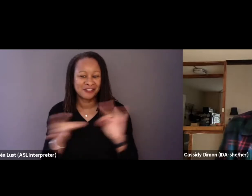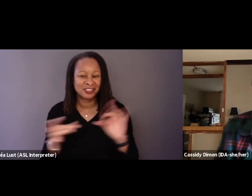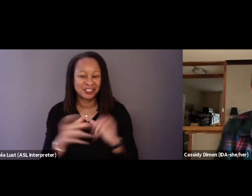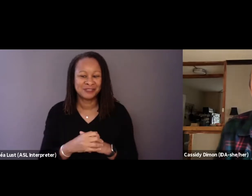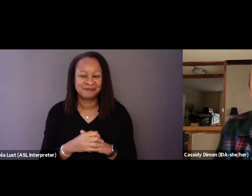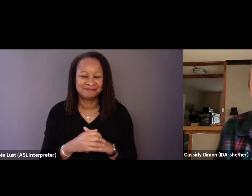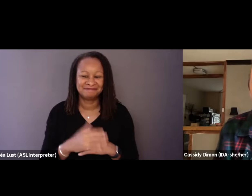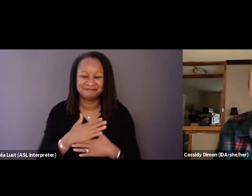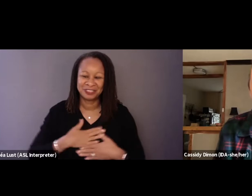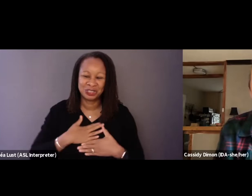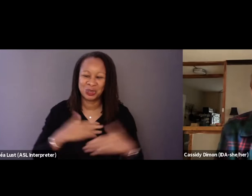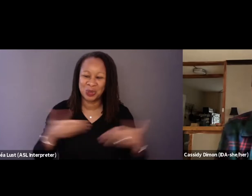Welcome, Robert.